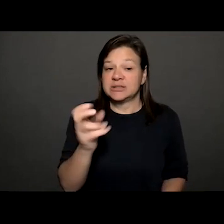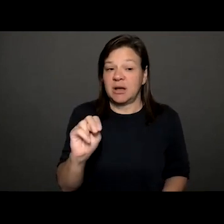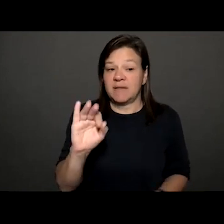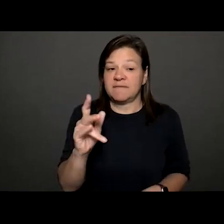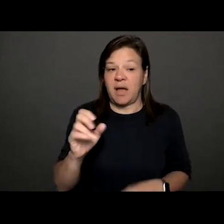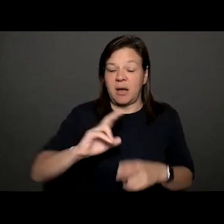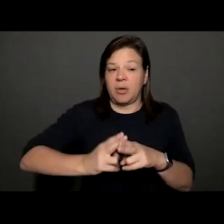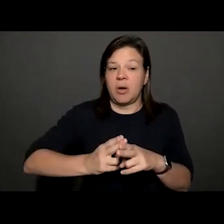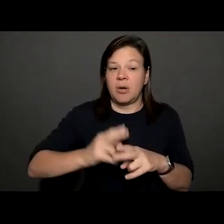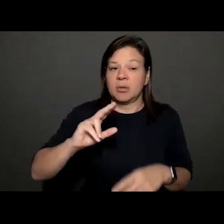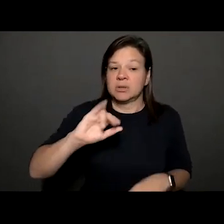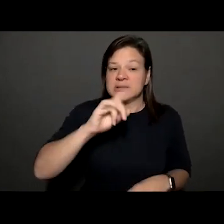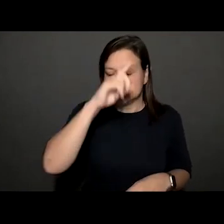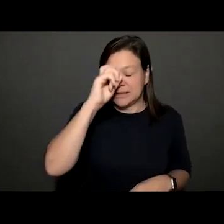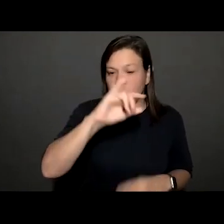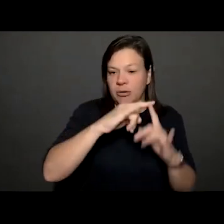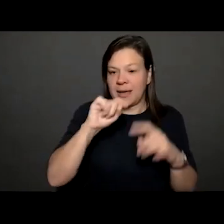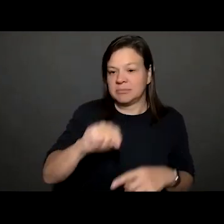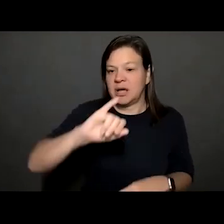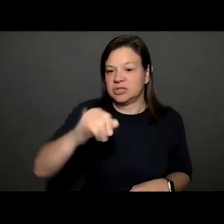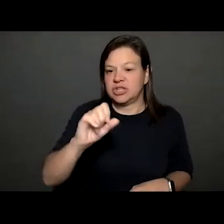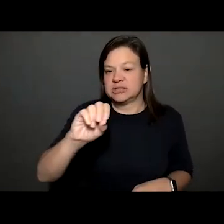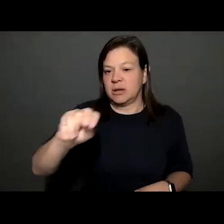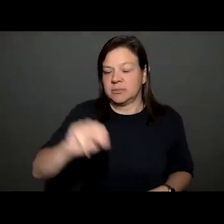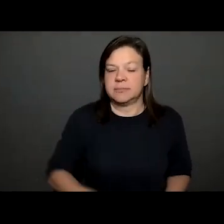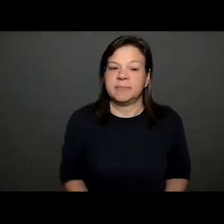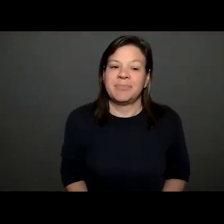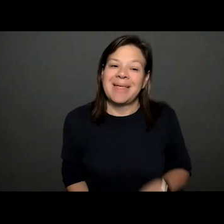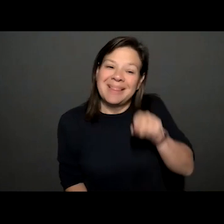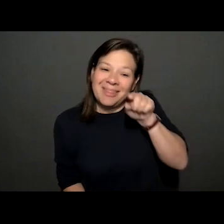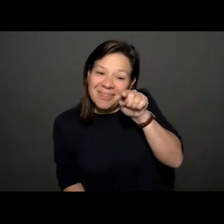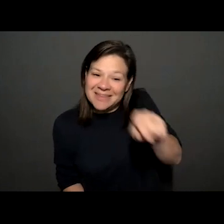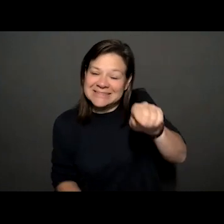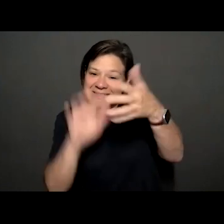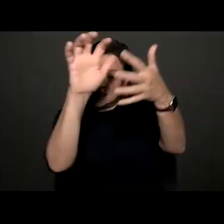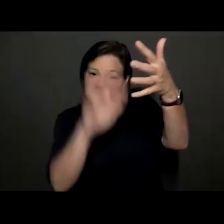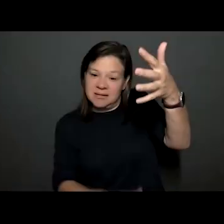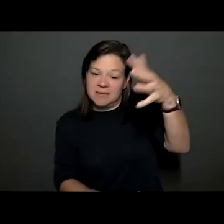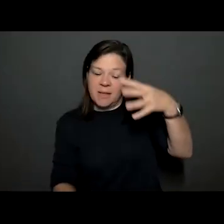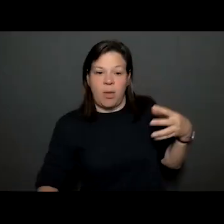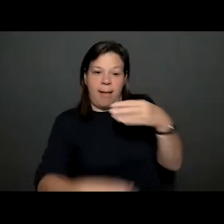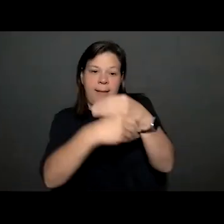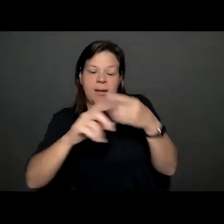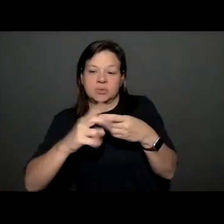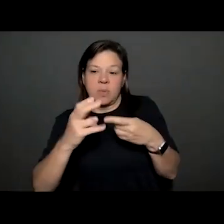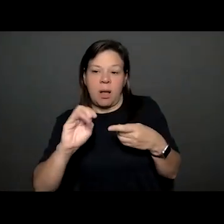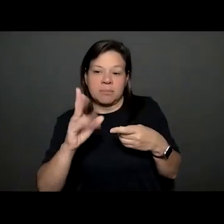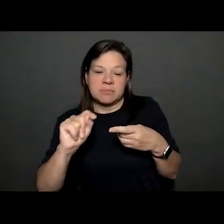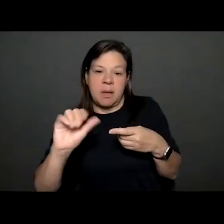FIRST I HAVE A FILE OPEN, A SCHEMA THAT WE ADD TO OUR HubSpot ACCOUNT. THE NAME IS A SYSTEM NAME.